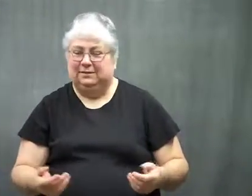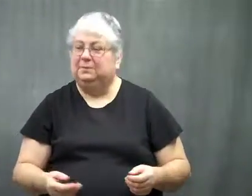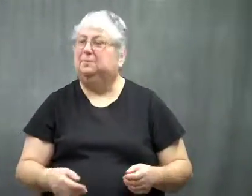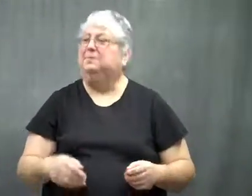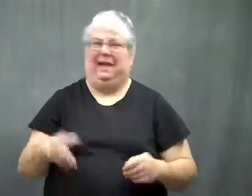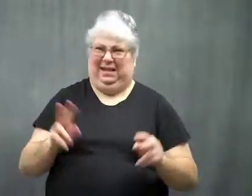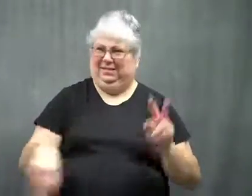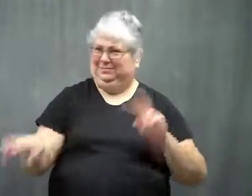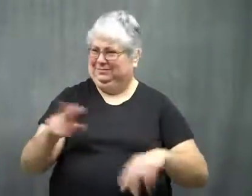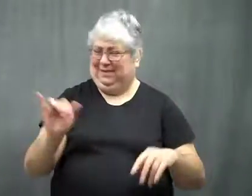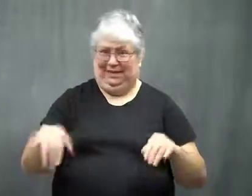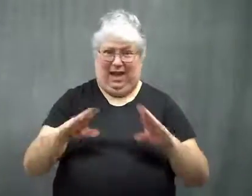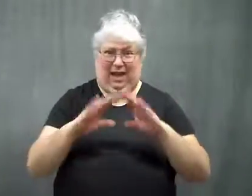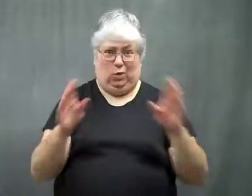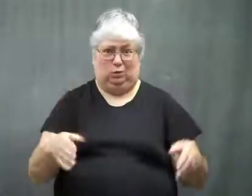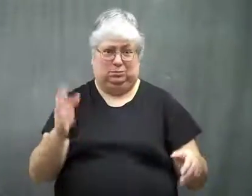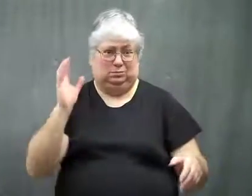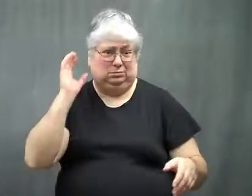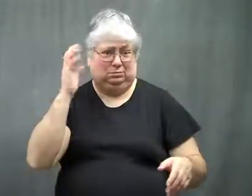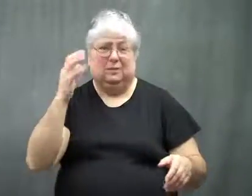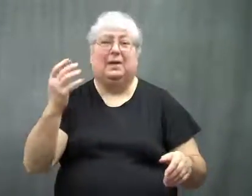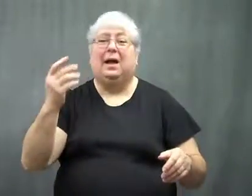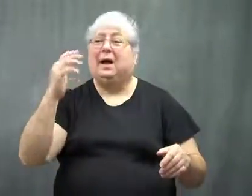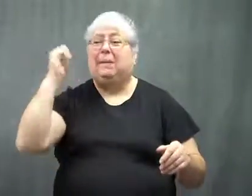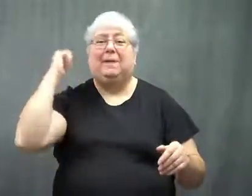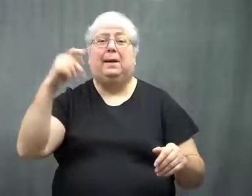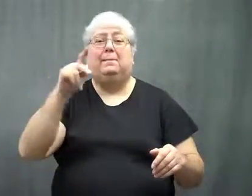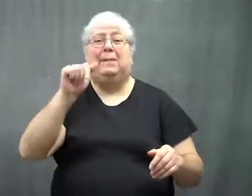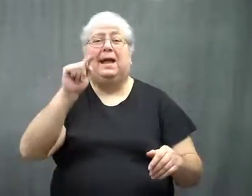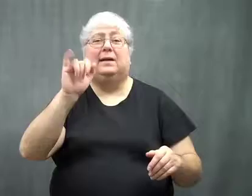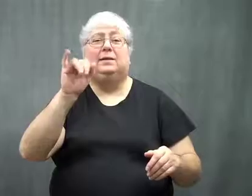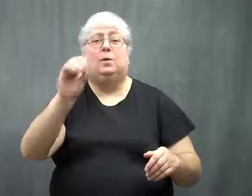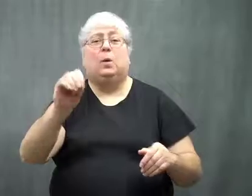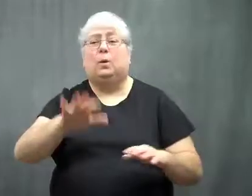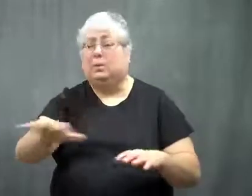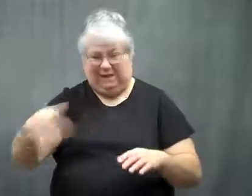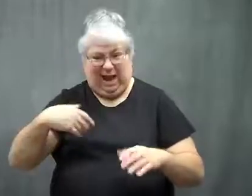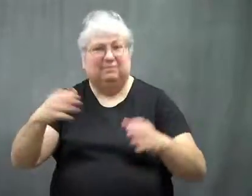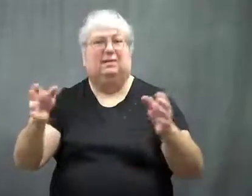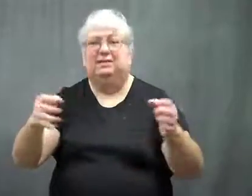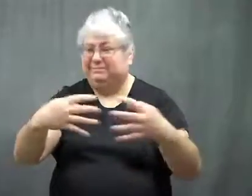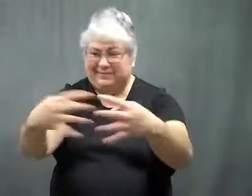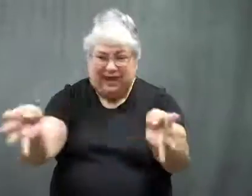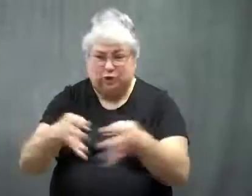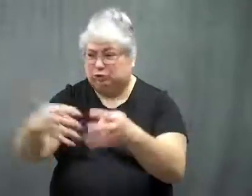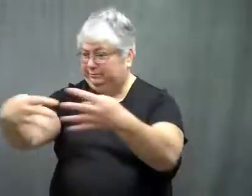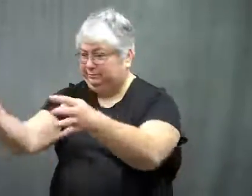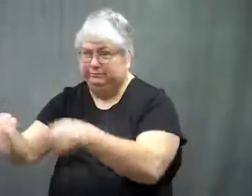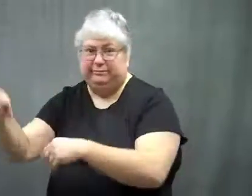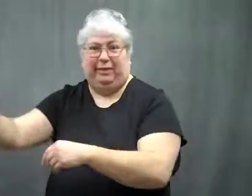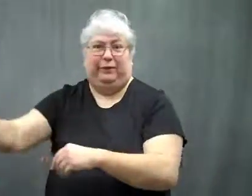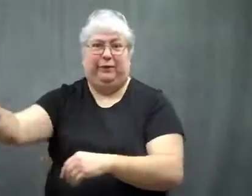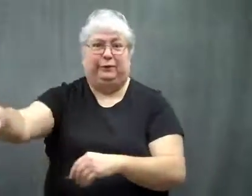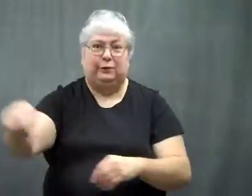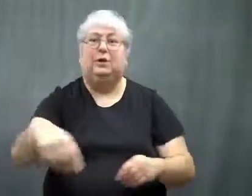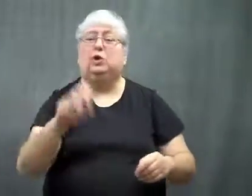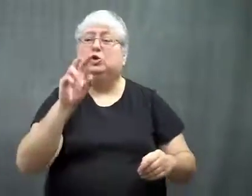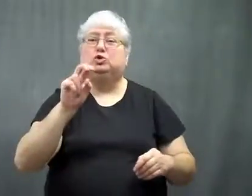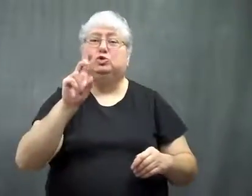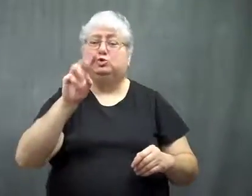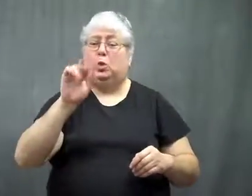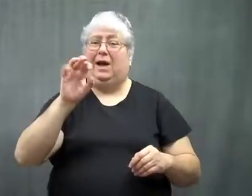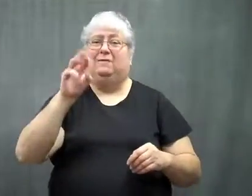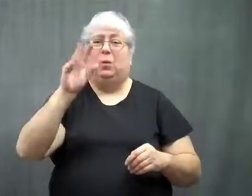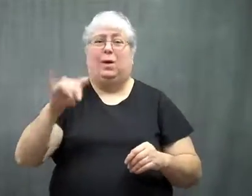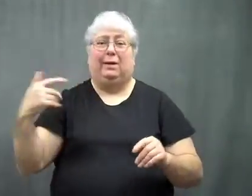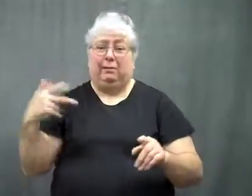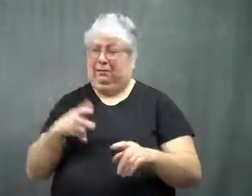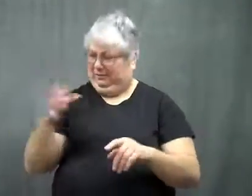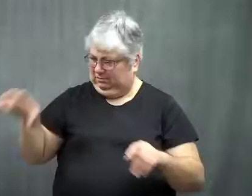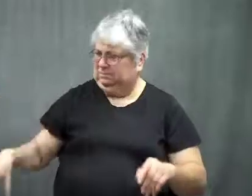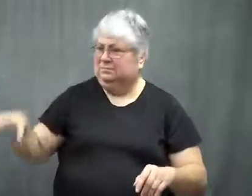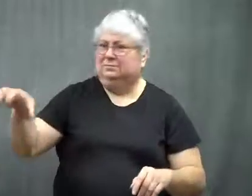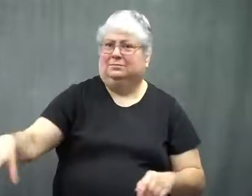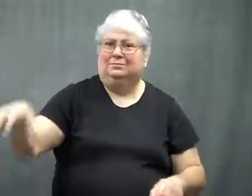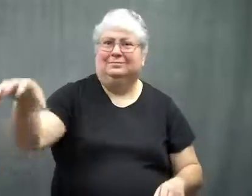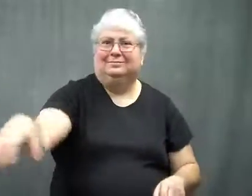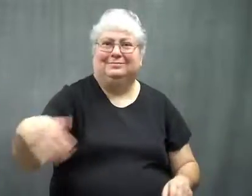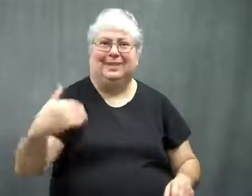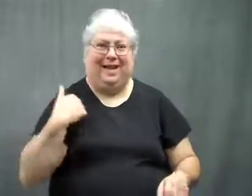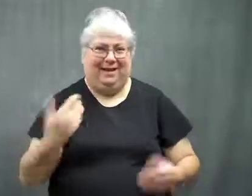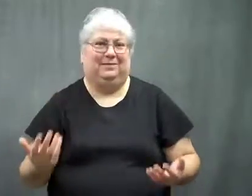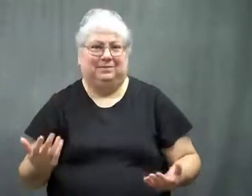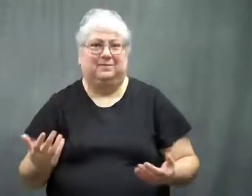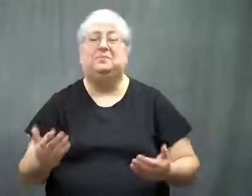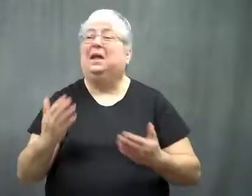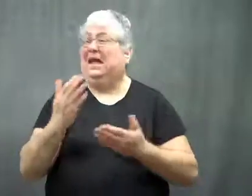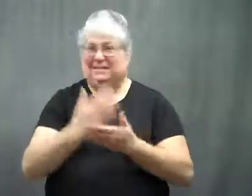It was crazy.. the patio had cages set up there.